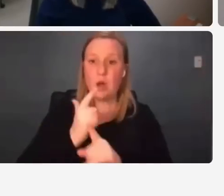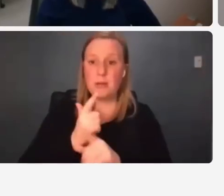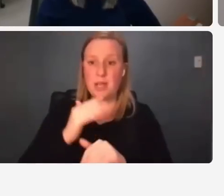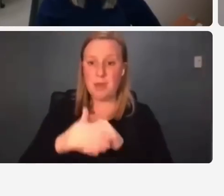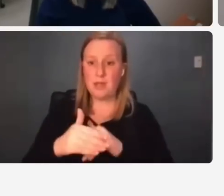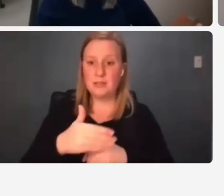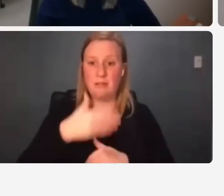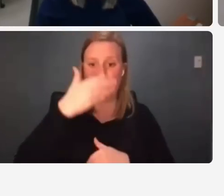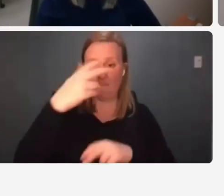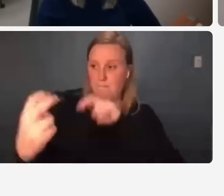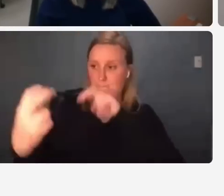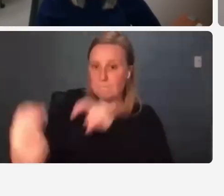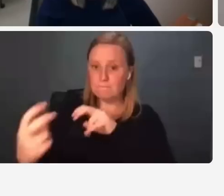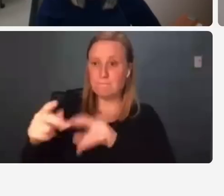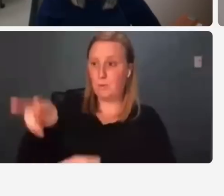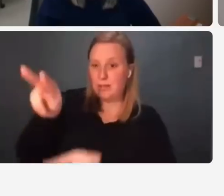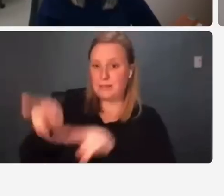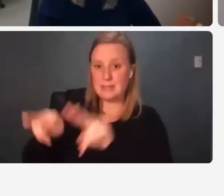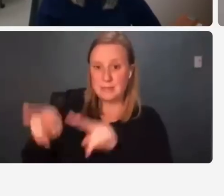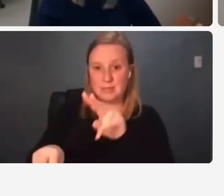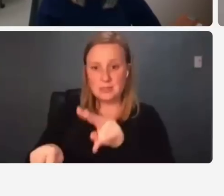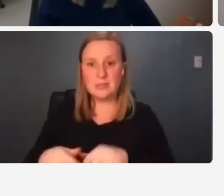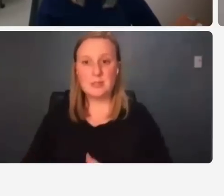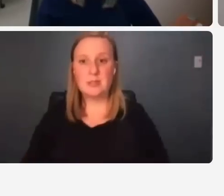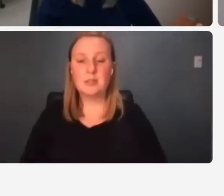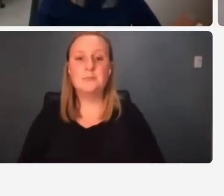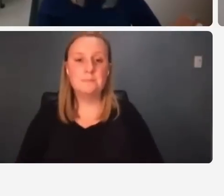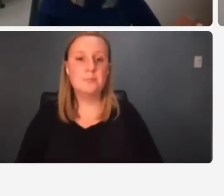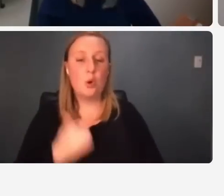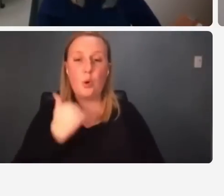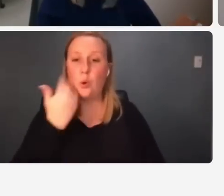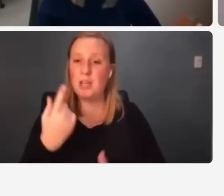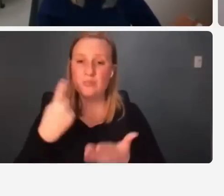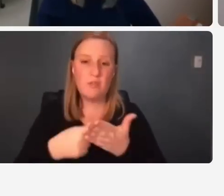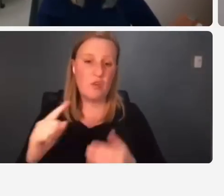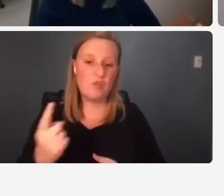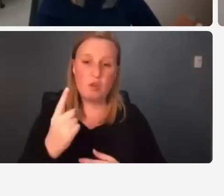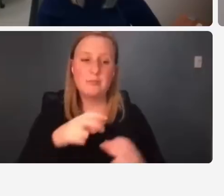So as a starting point the preference is always face to face assessment and active assessment.